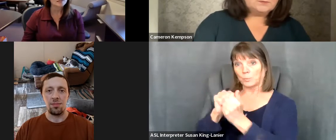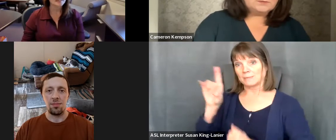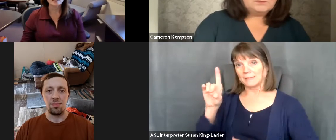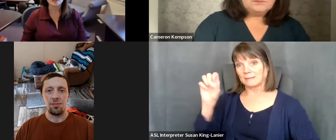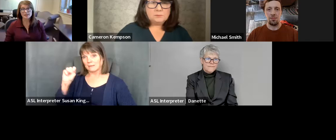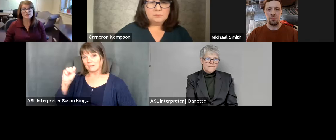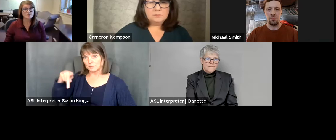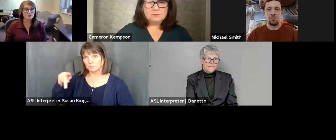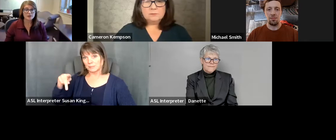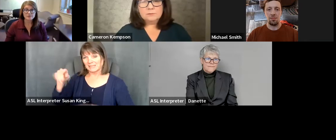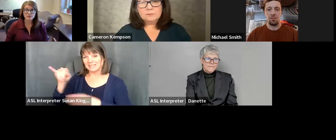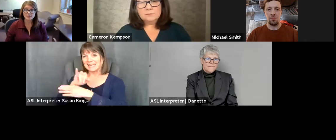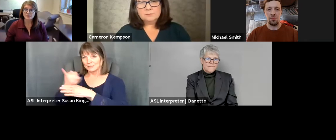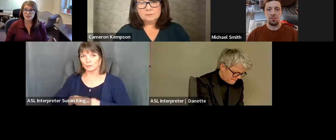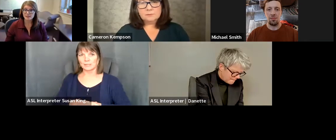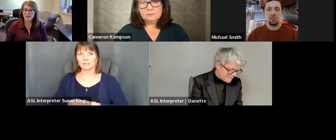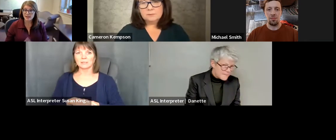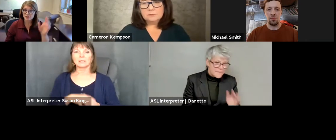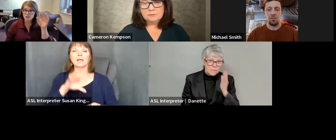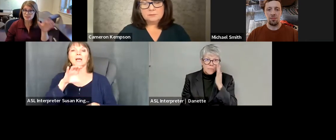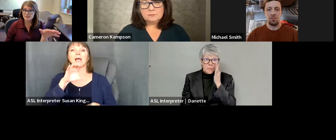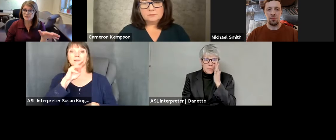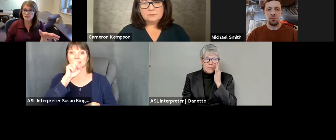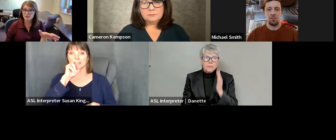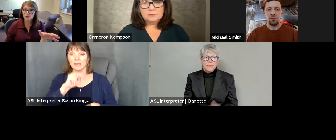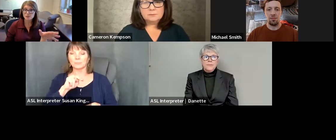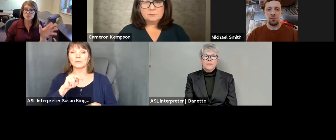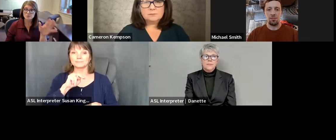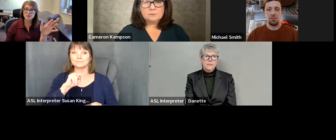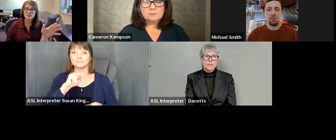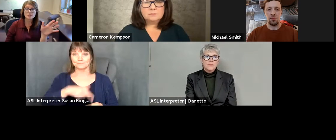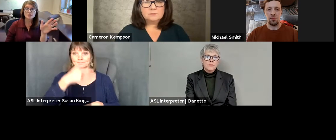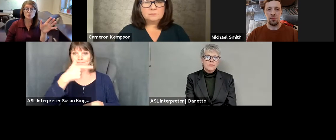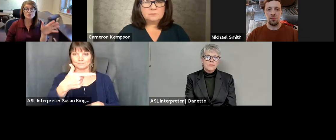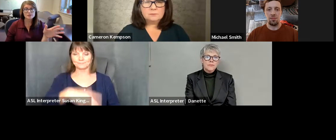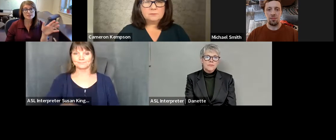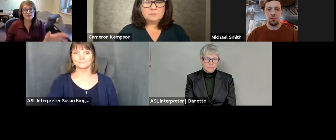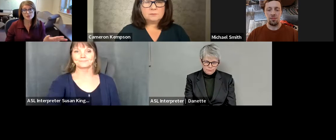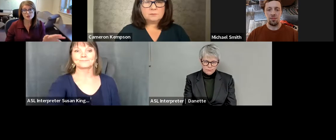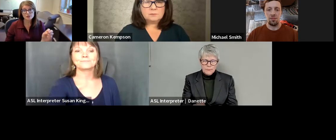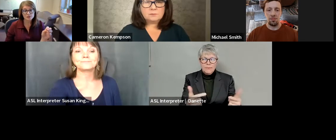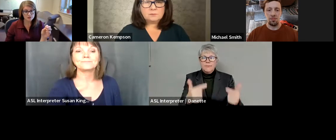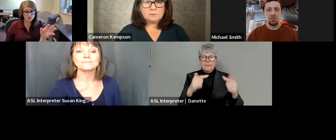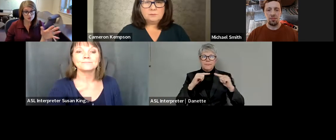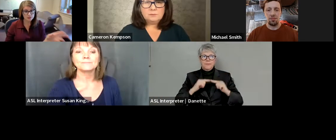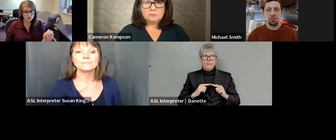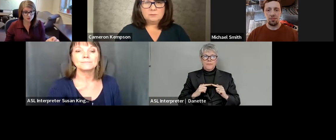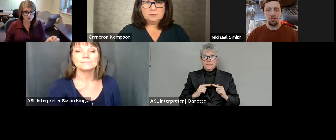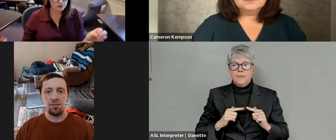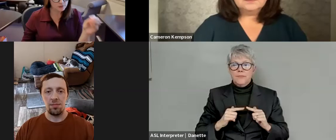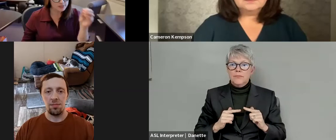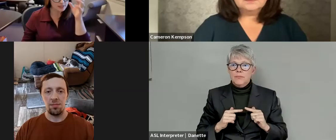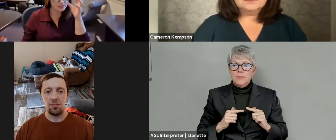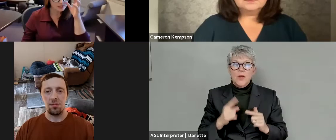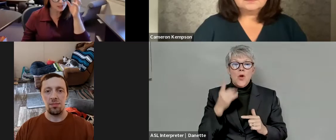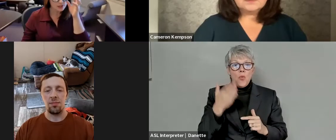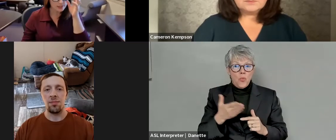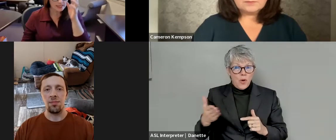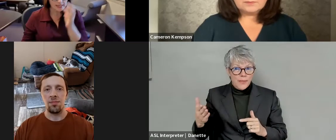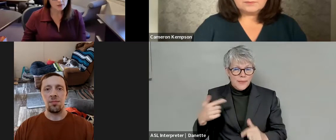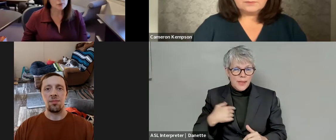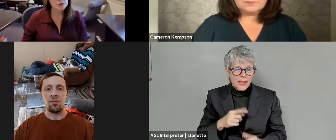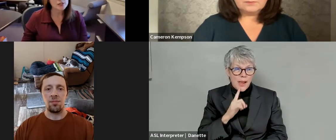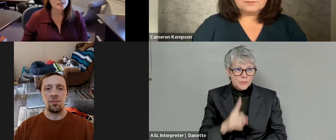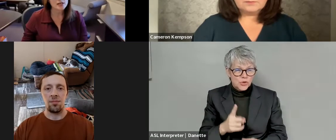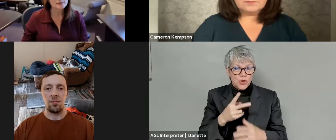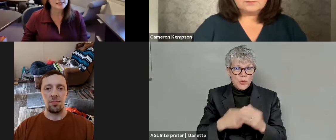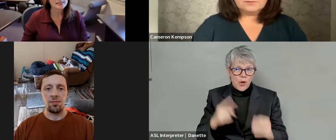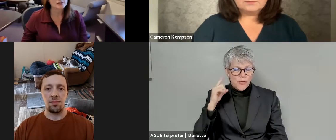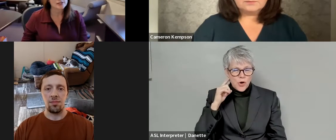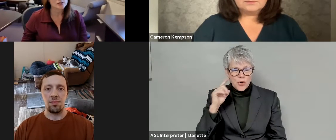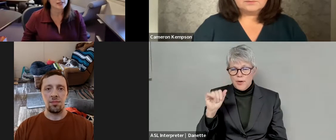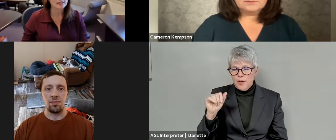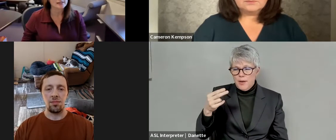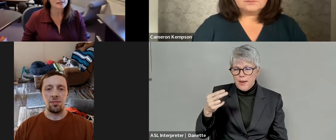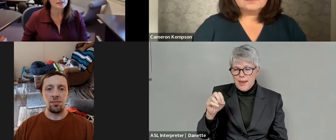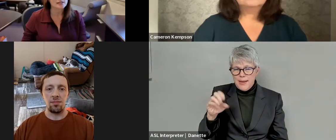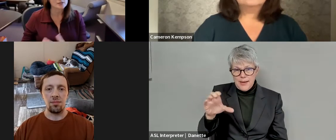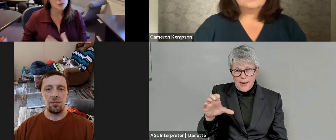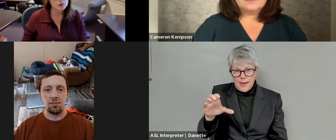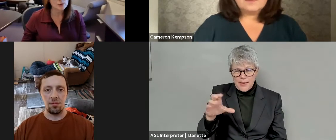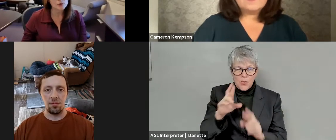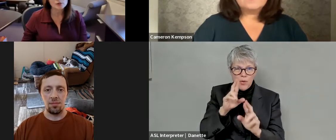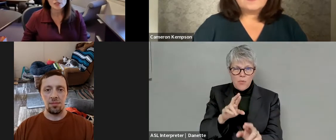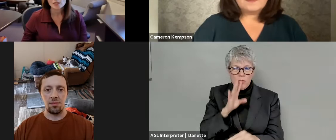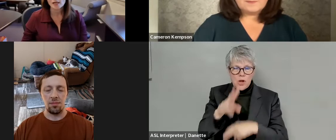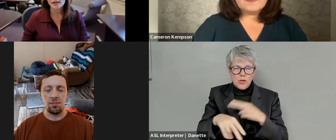Kelly Crosbie: Thank you. That is super helpful, And and that actually gets some of the other questions. One of the one of the things that I'm heard i'm sure that you both heard was that you know the a heap. Report talks a lot about a standardized training that that is portable.